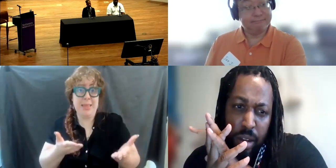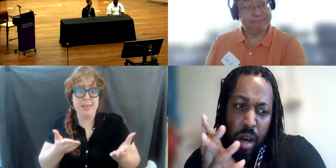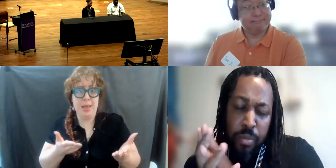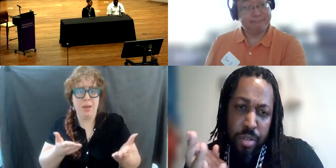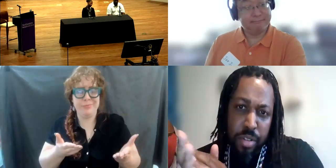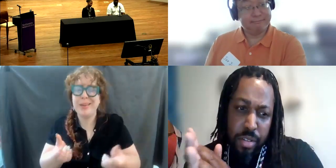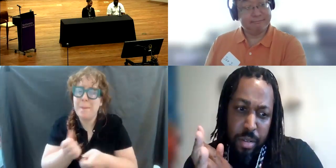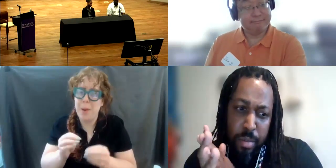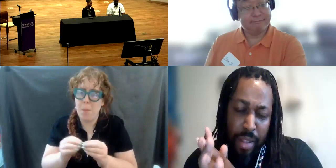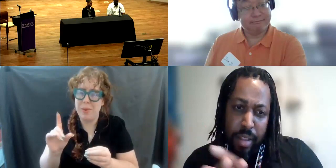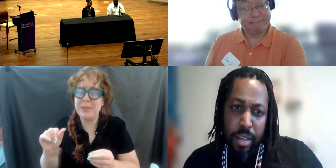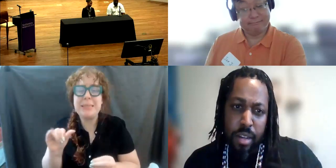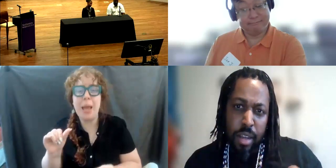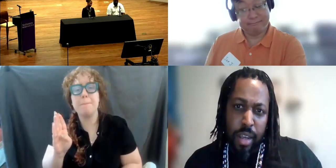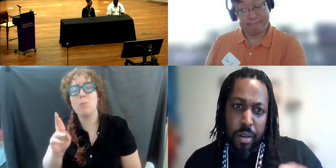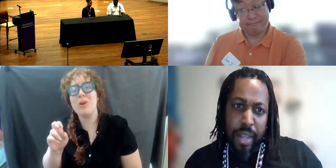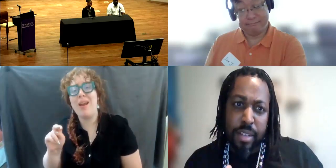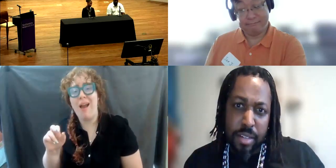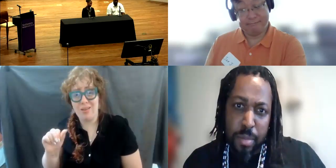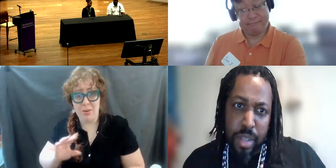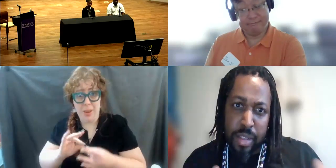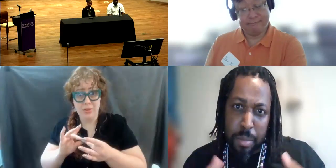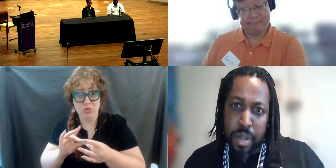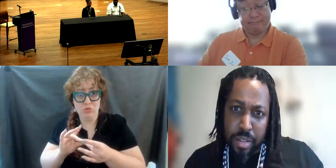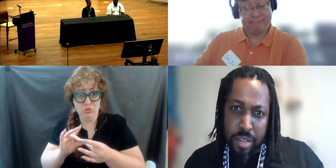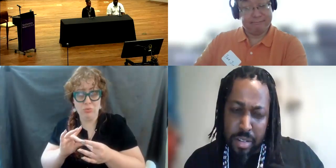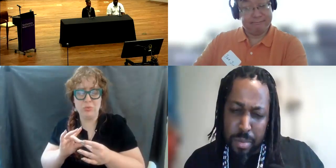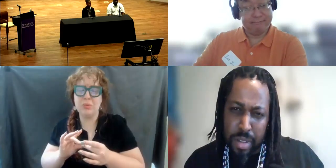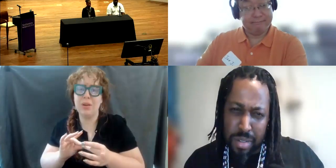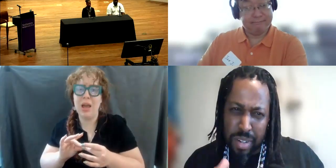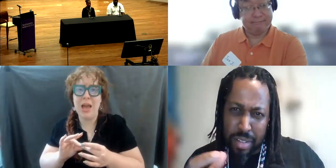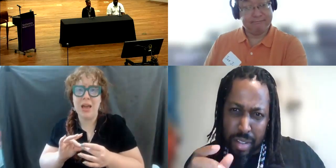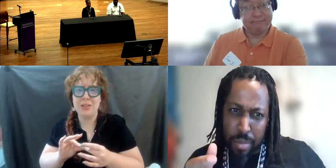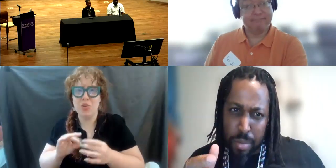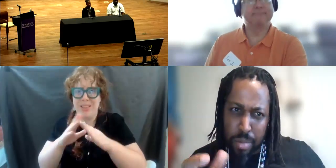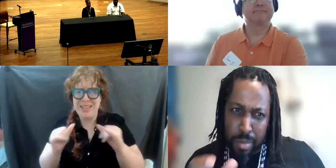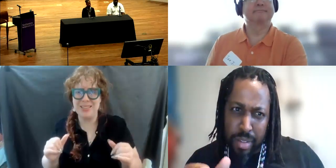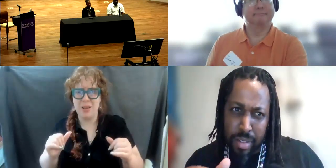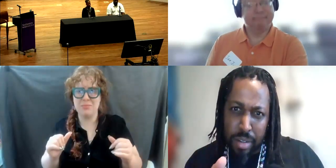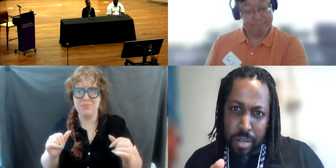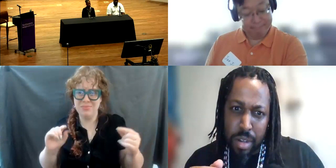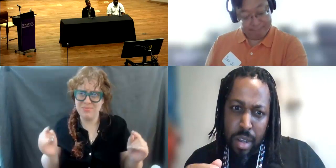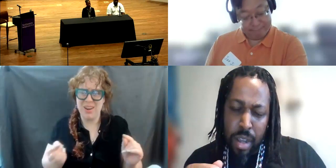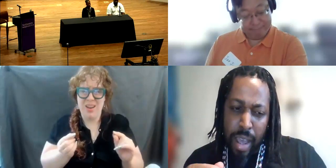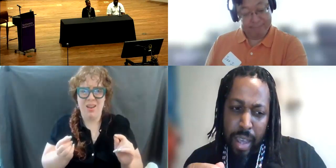it's a harmful system and then it creates the disability and that punishes the disabled. It's really sick. You know, it's a cycle.